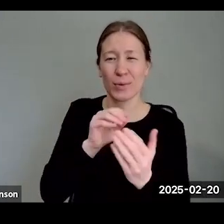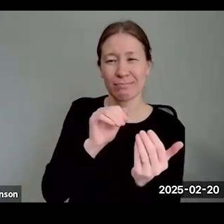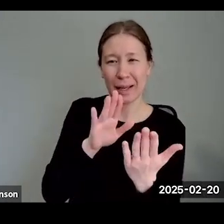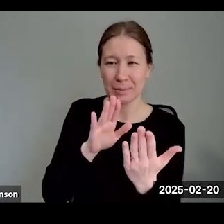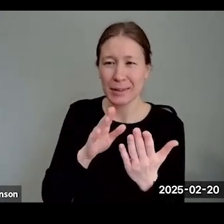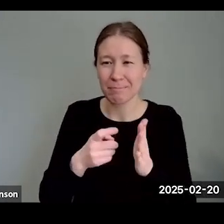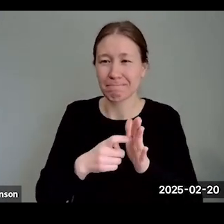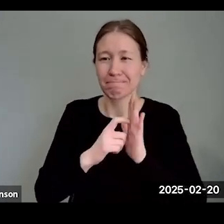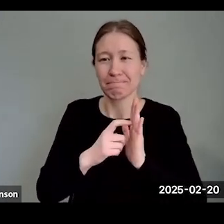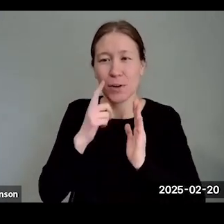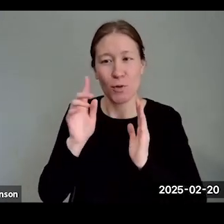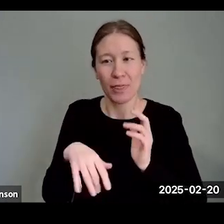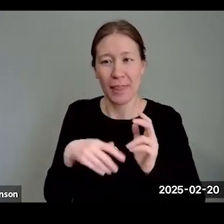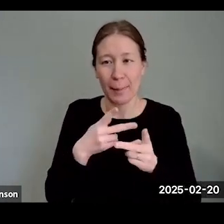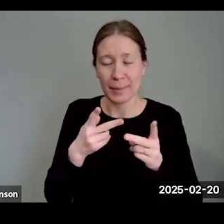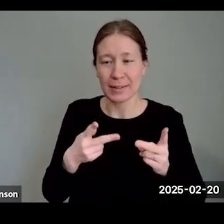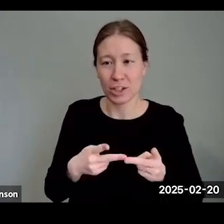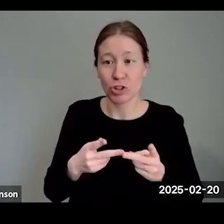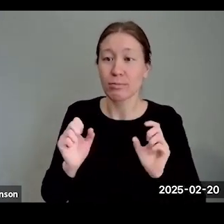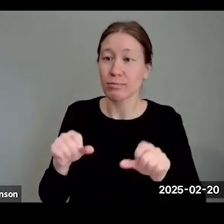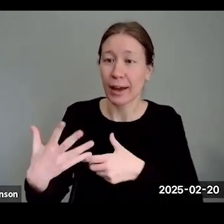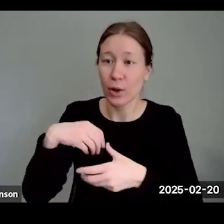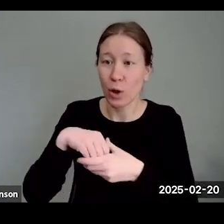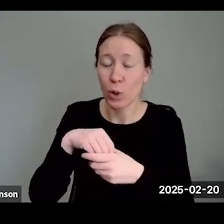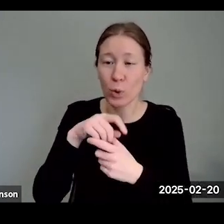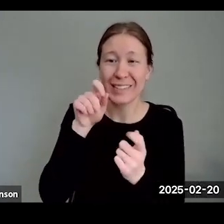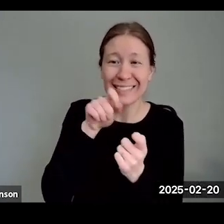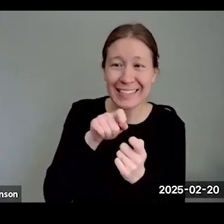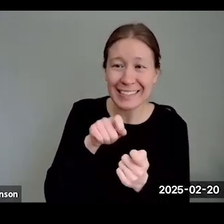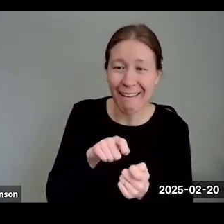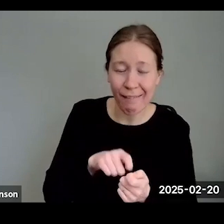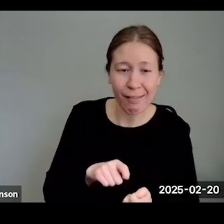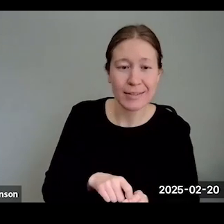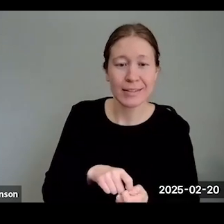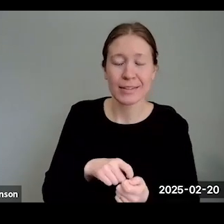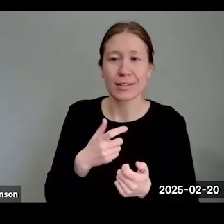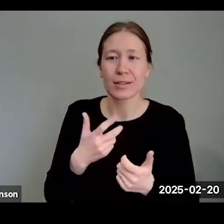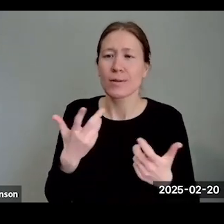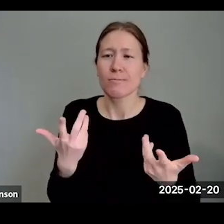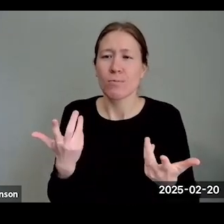We can include details of what makes the organization or this position unique.